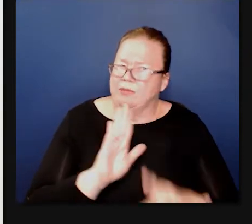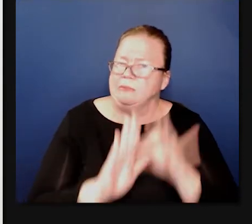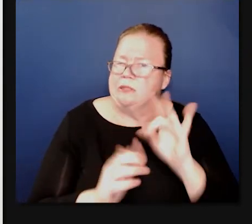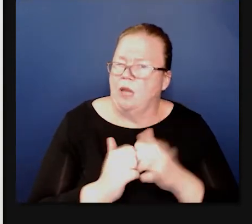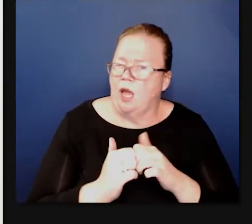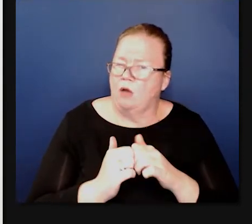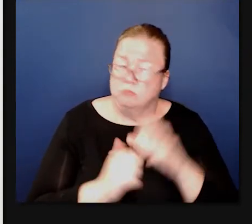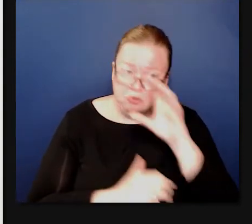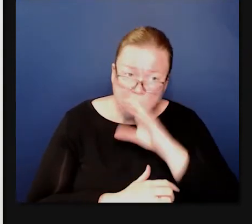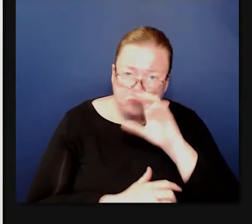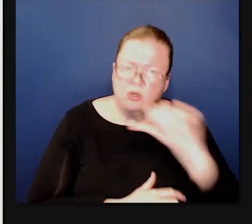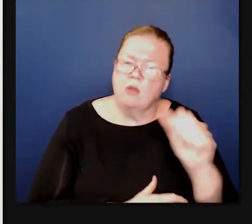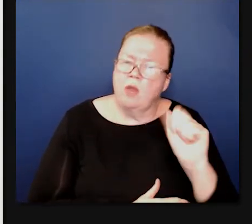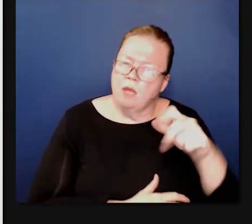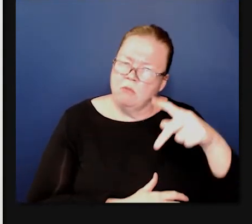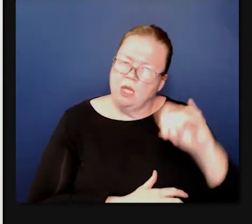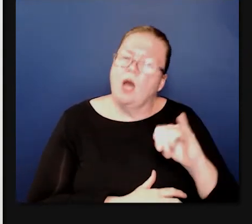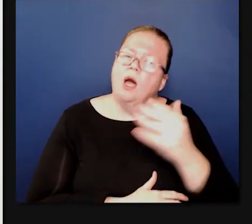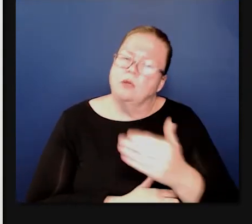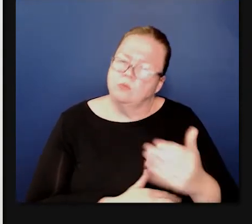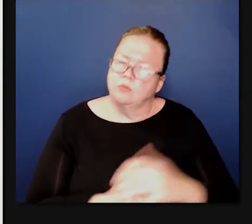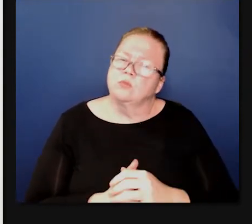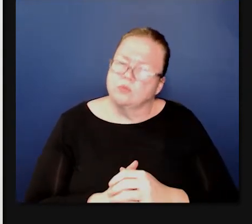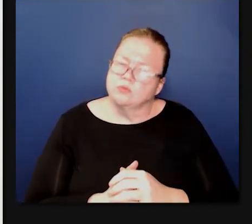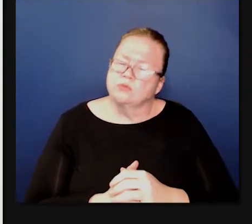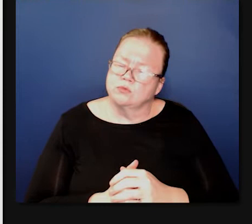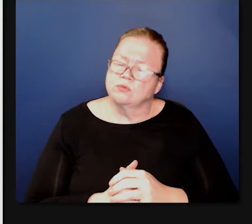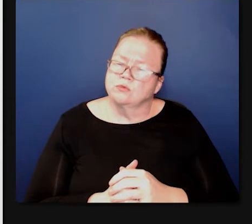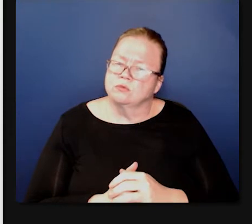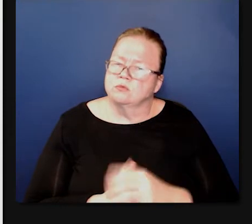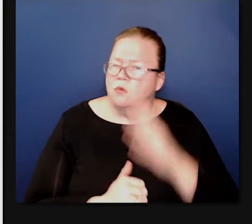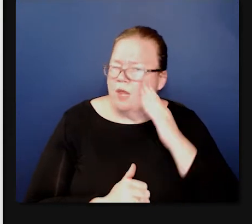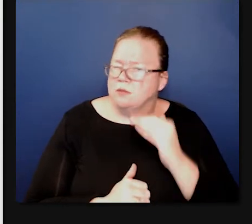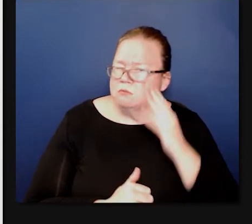using search and other APIs to curate the experience.